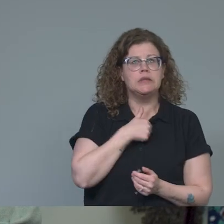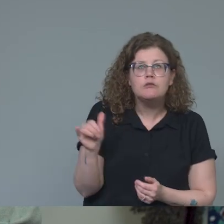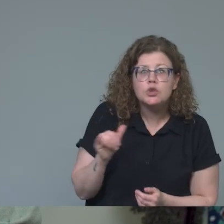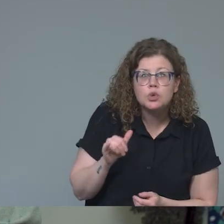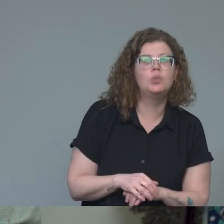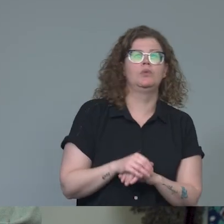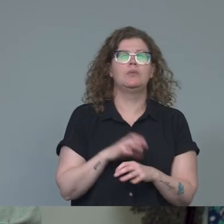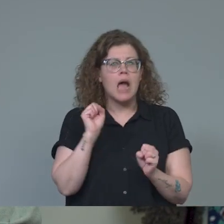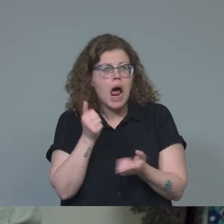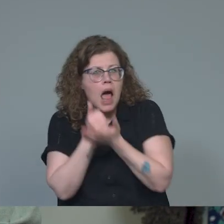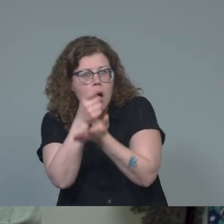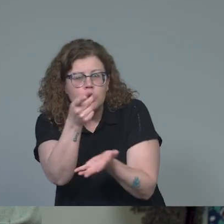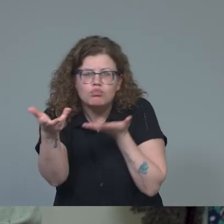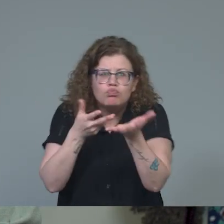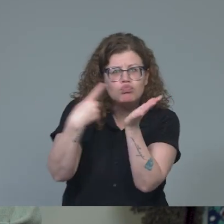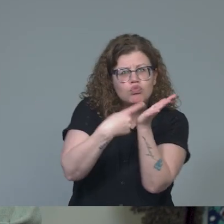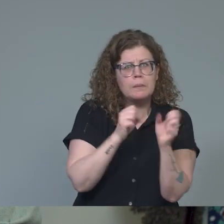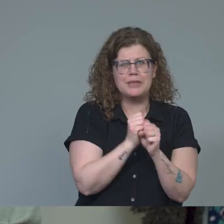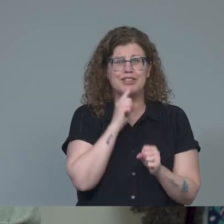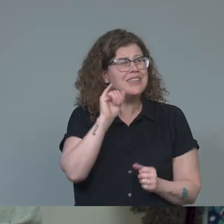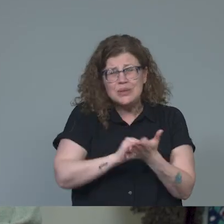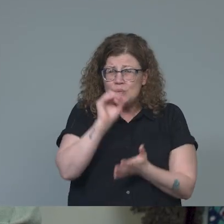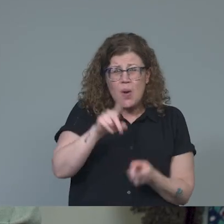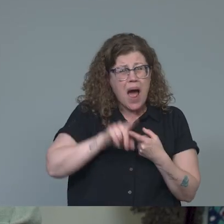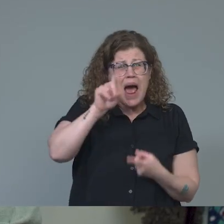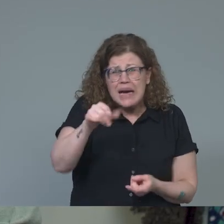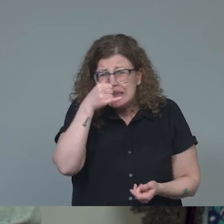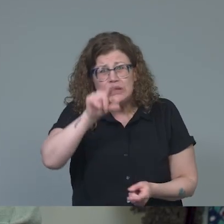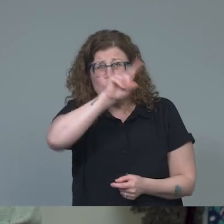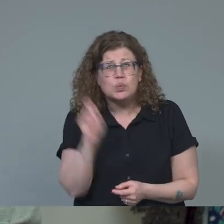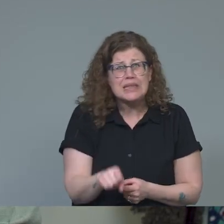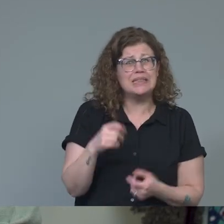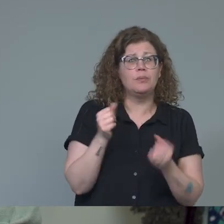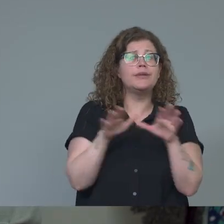you're supposed to go next and then pretending like you do is usually when you mess up.